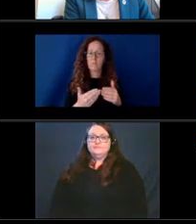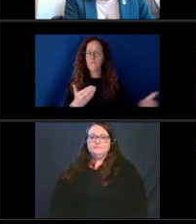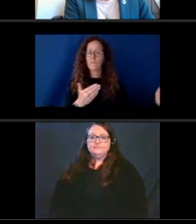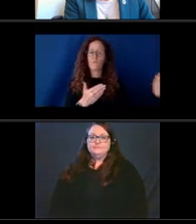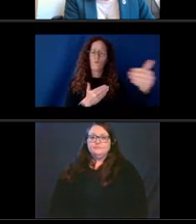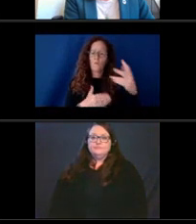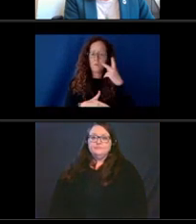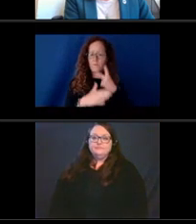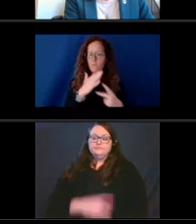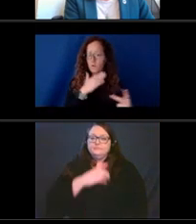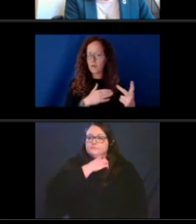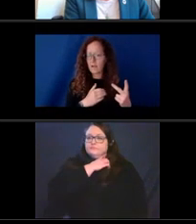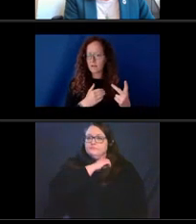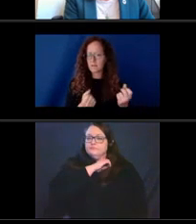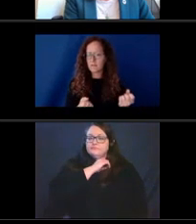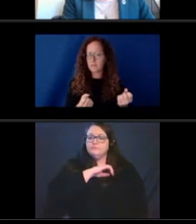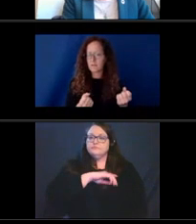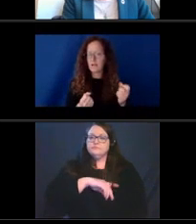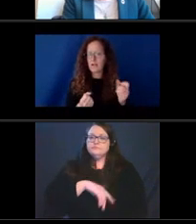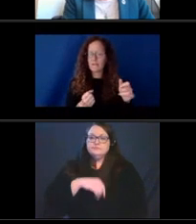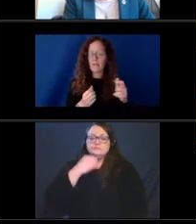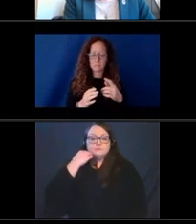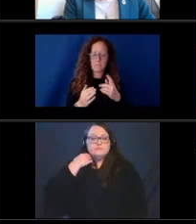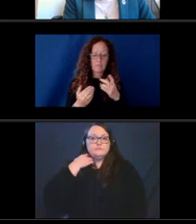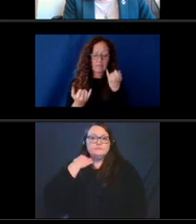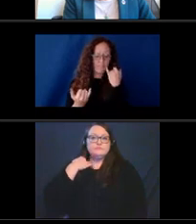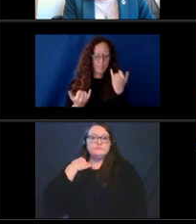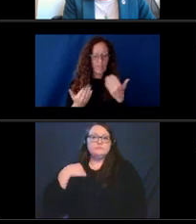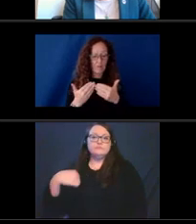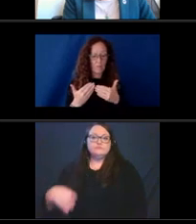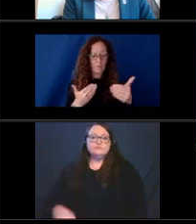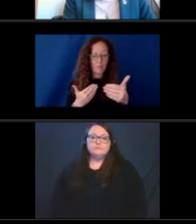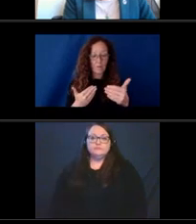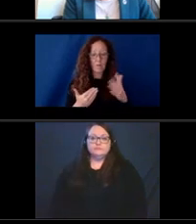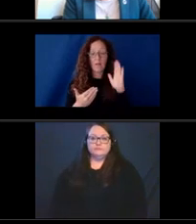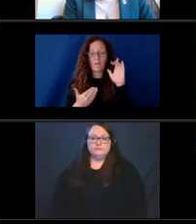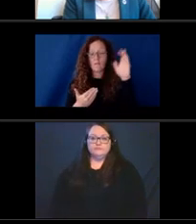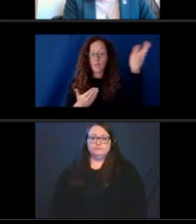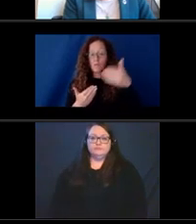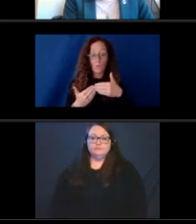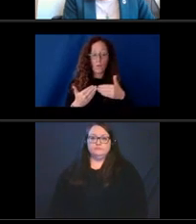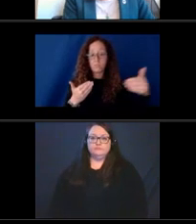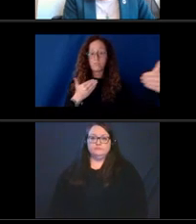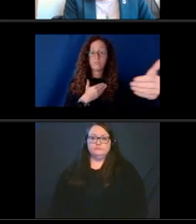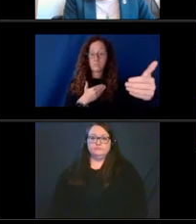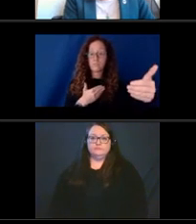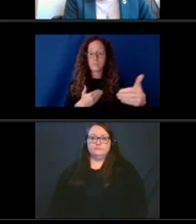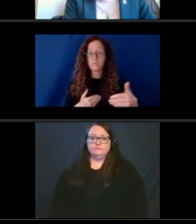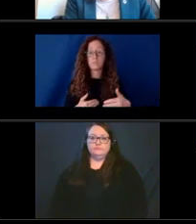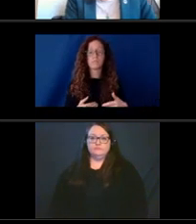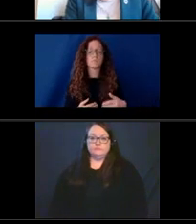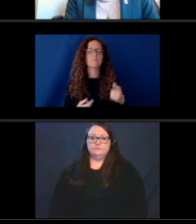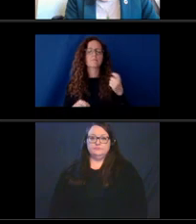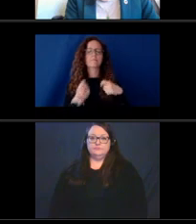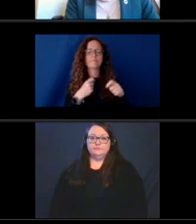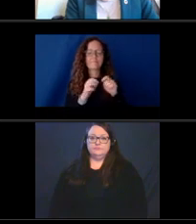timeframe forward be expanded in the future? Right now HeatRisk goes out a full seven days,